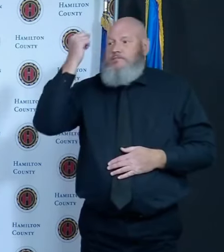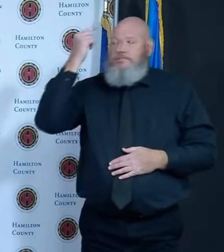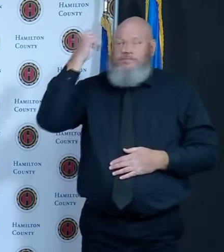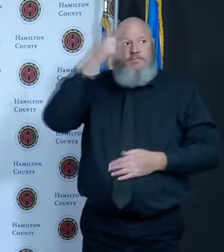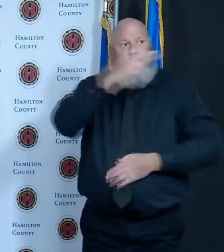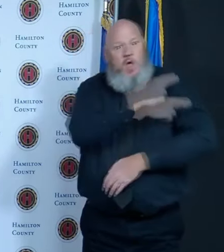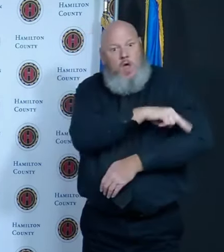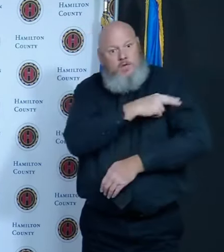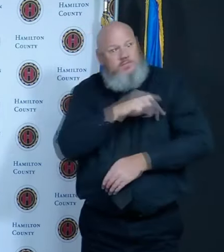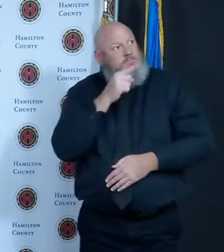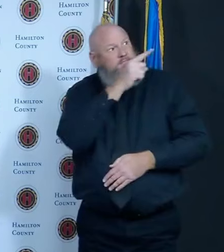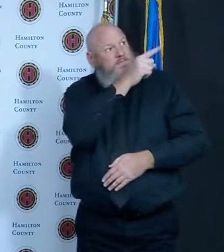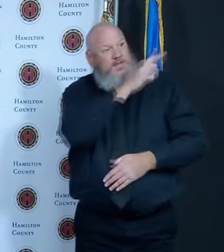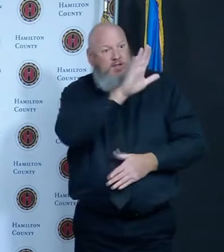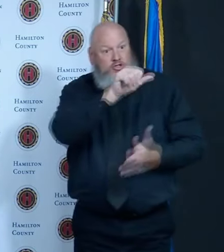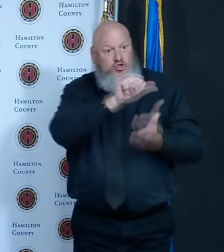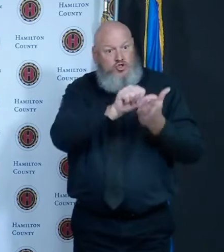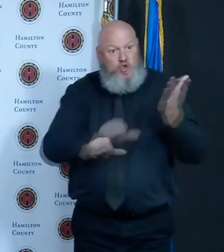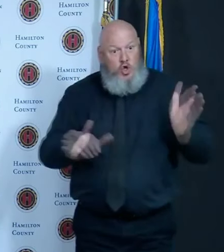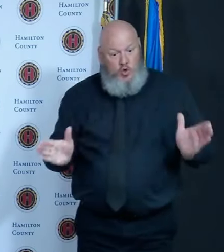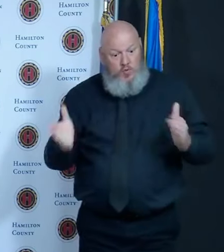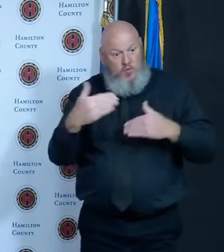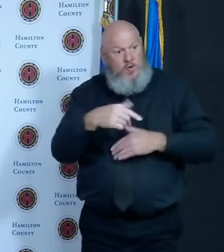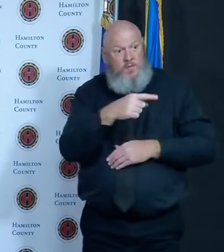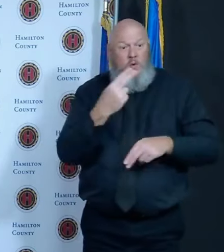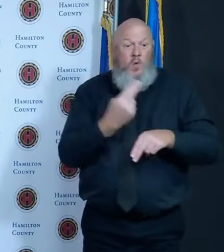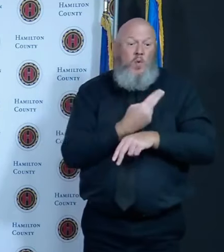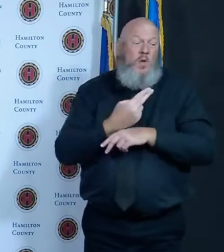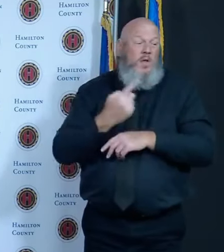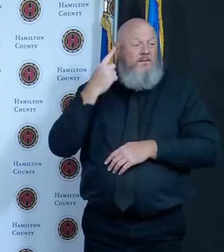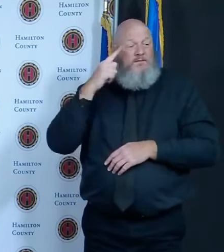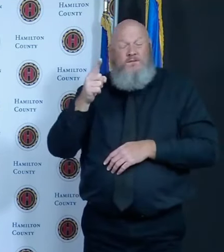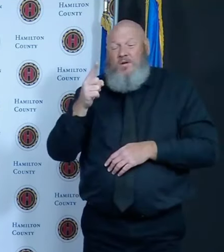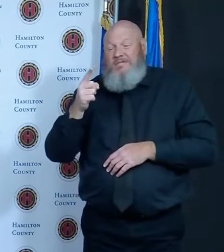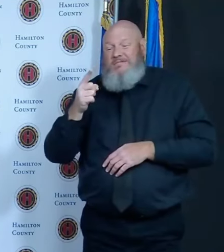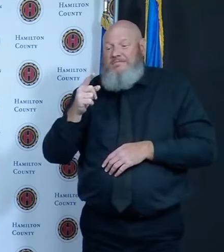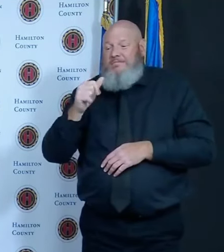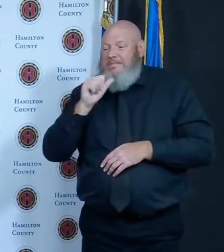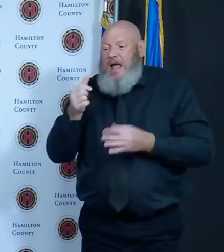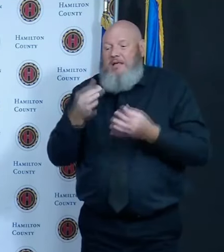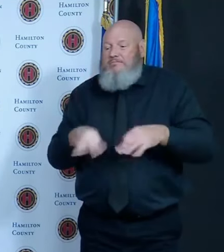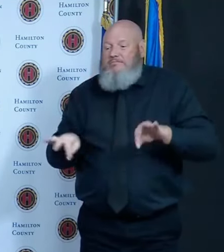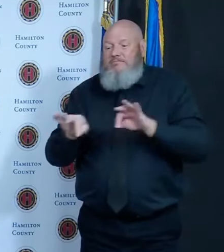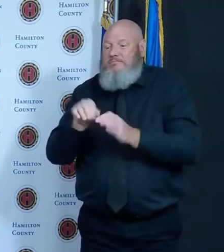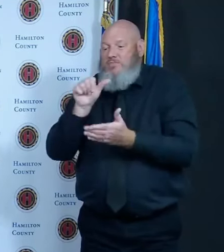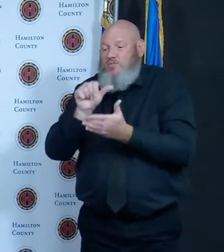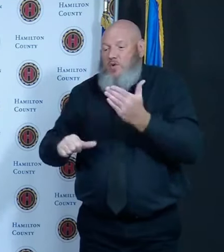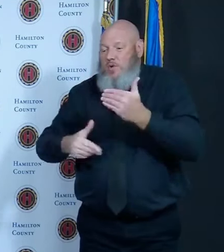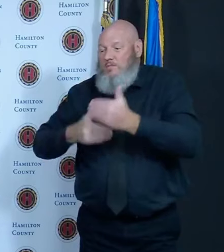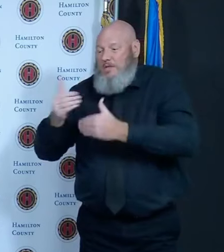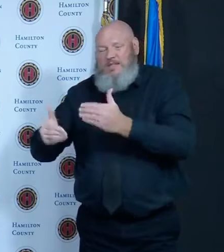handle business as they normally would they're having to pull back and that's impacting some of the